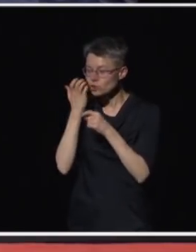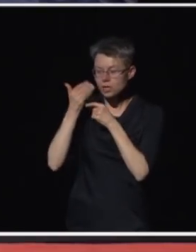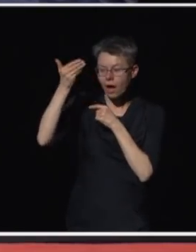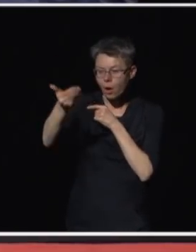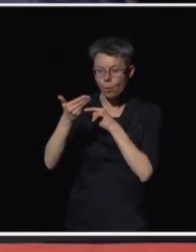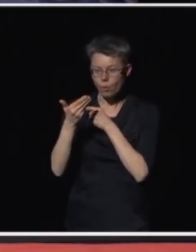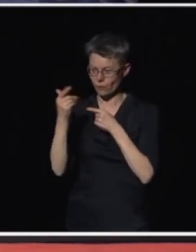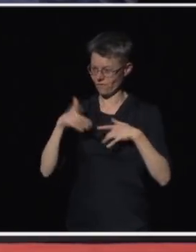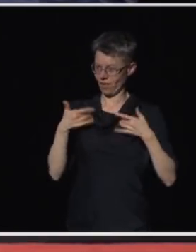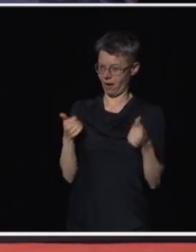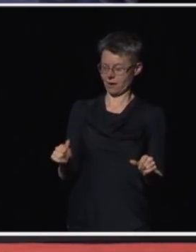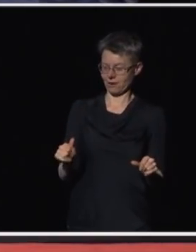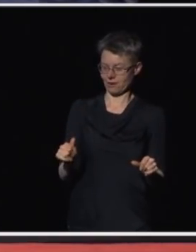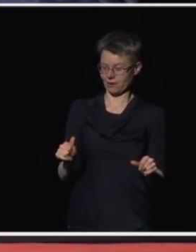You know, the funny thing for me was